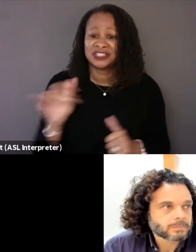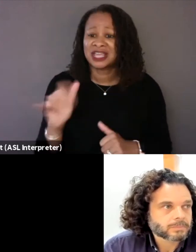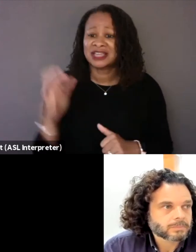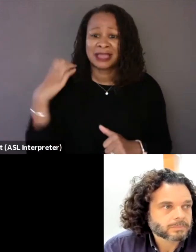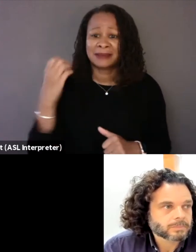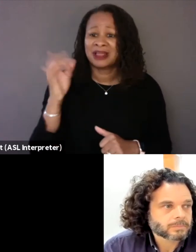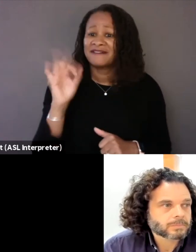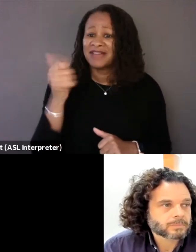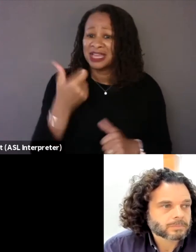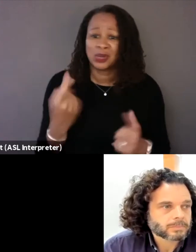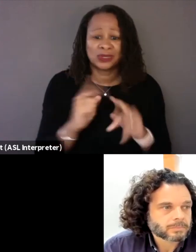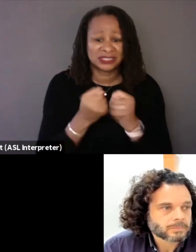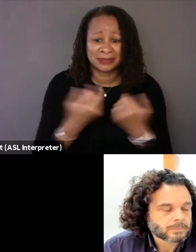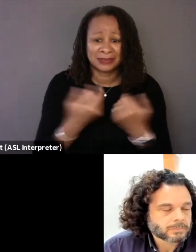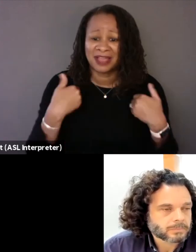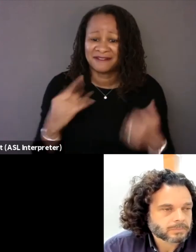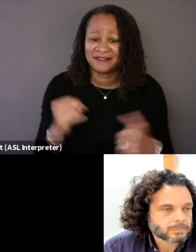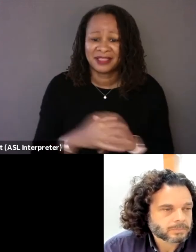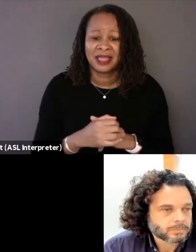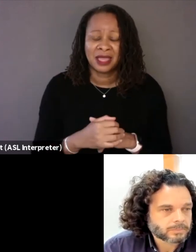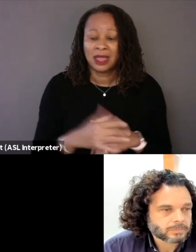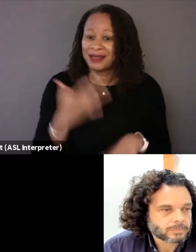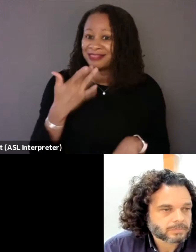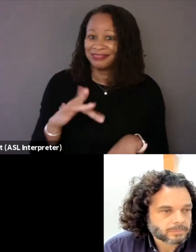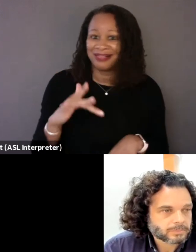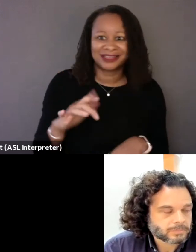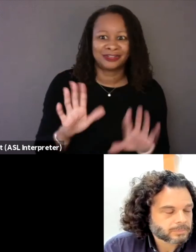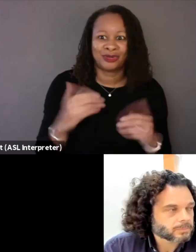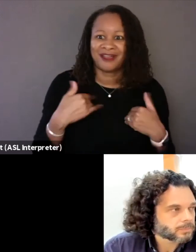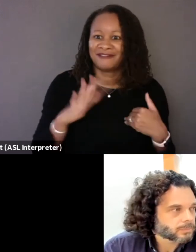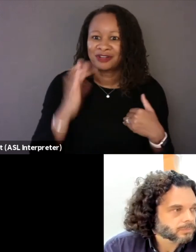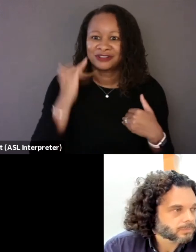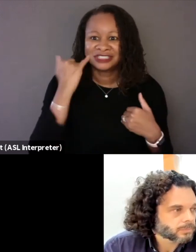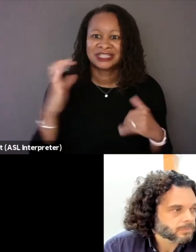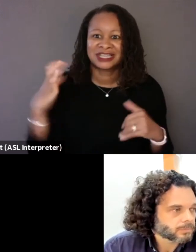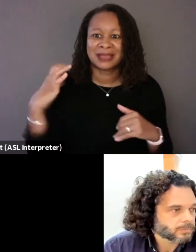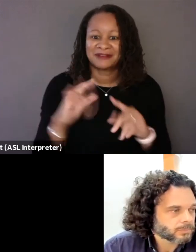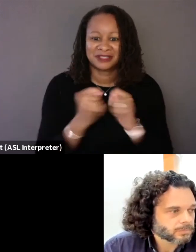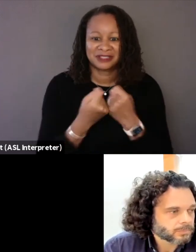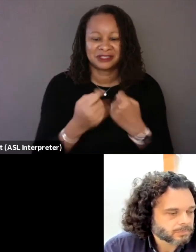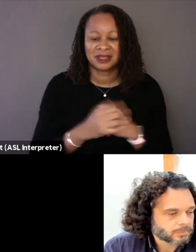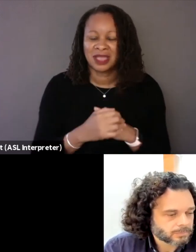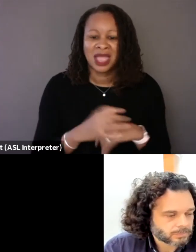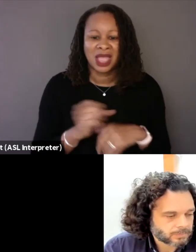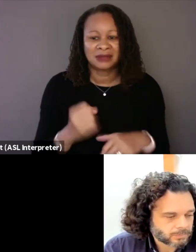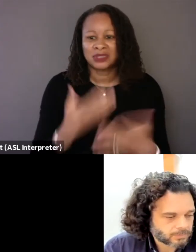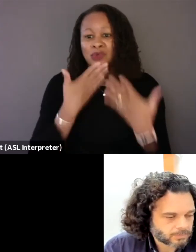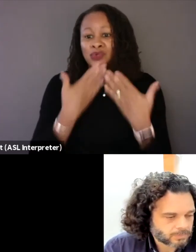have, you know, like it would be lucky to have her. I mean, I just think I was, I was so grateful that she said yes,